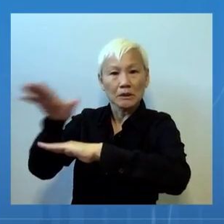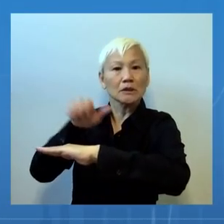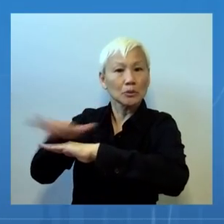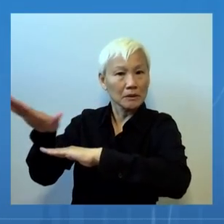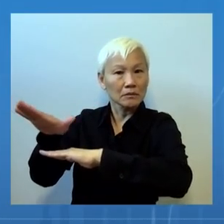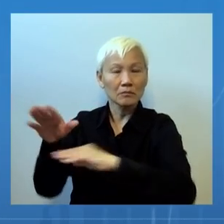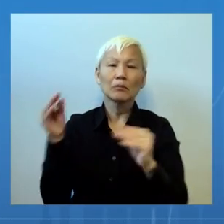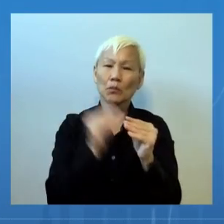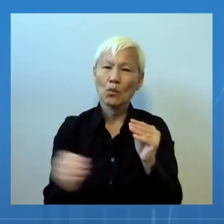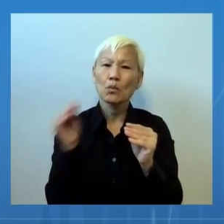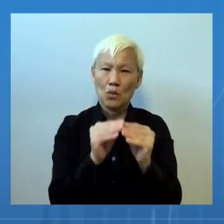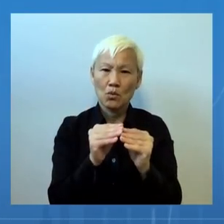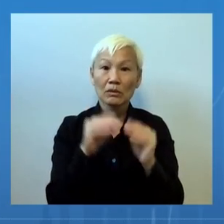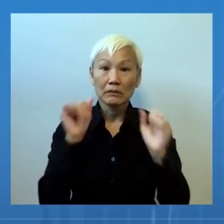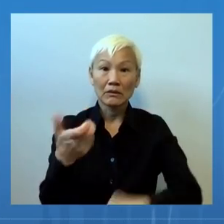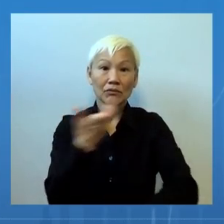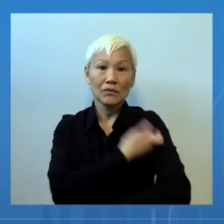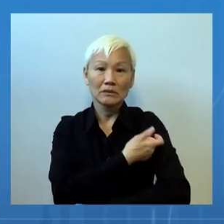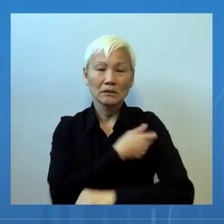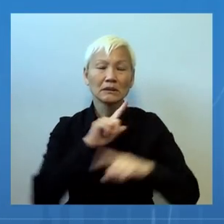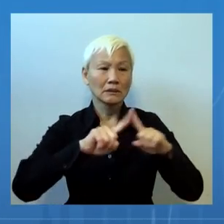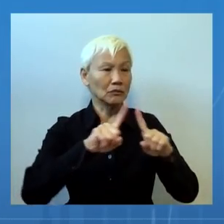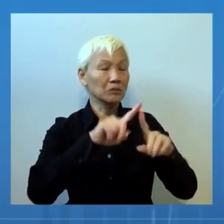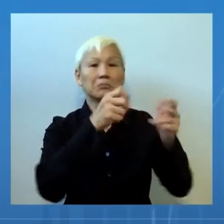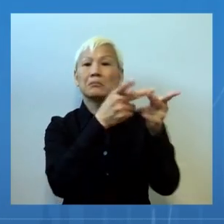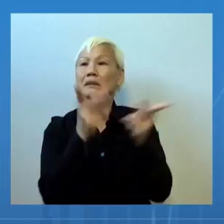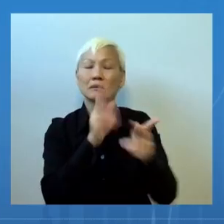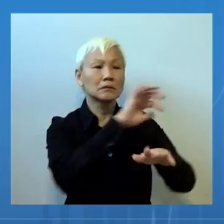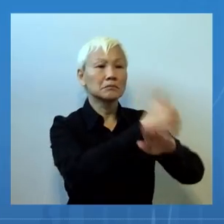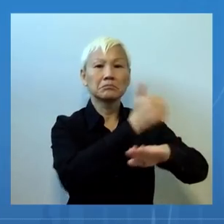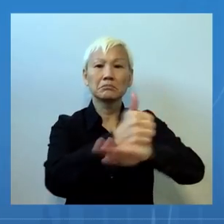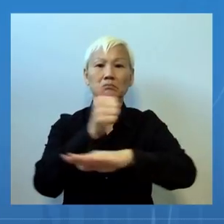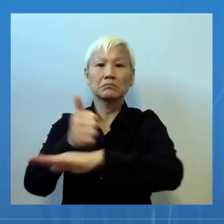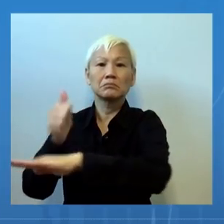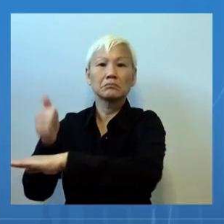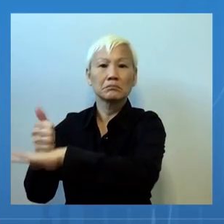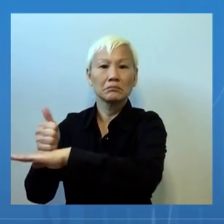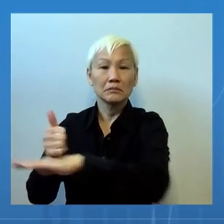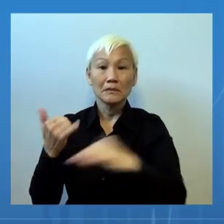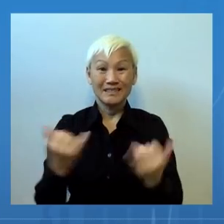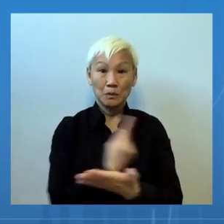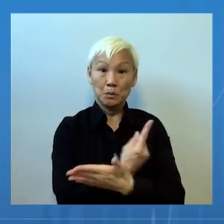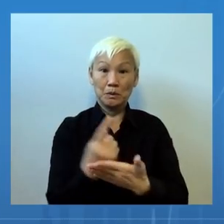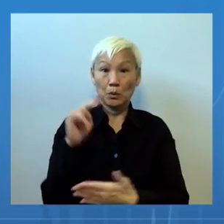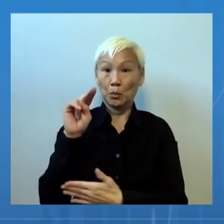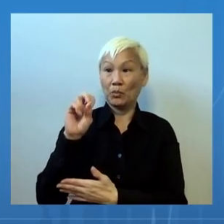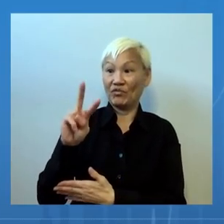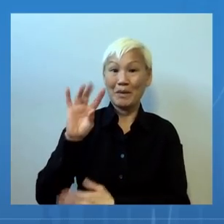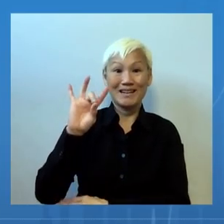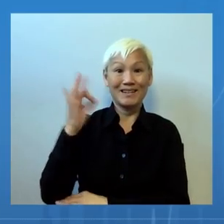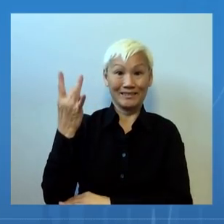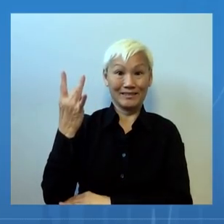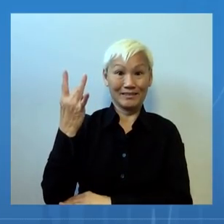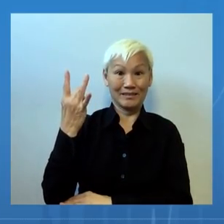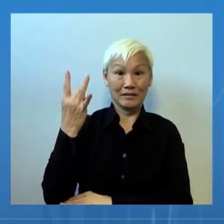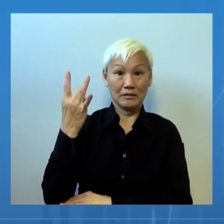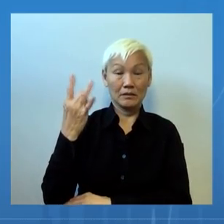So, starting the week of November 8th, the kids' vaccination program will be fully up and running. Parents will be able to schedule appointments